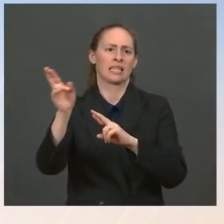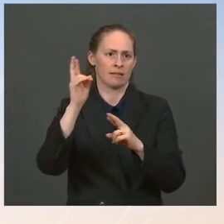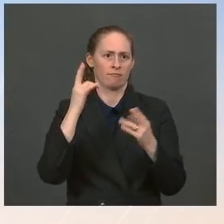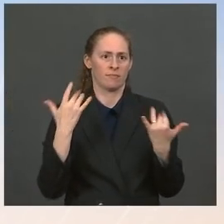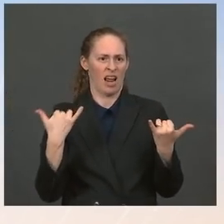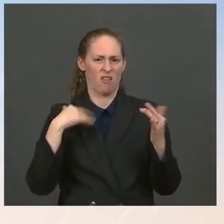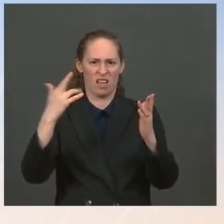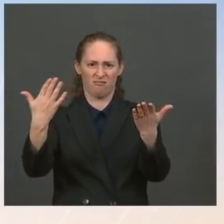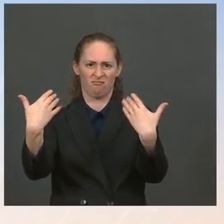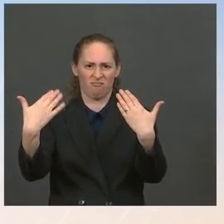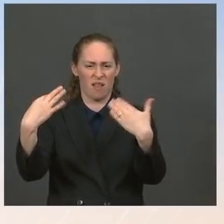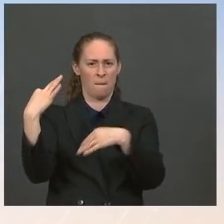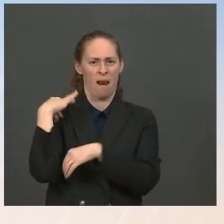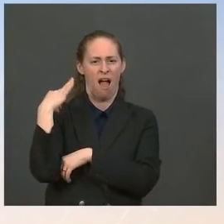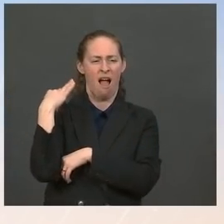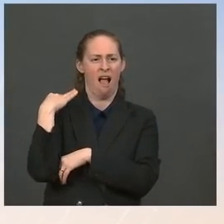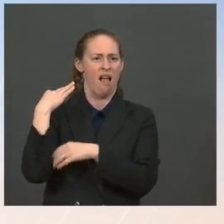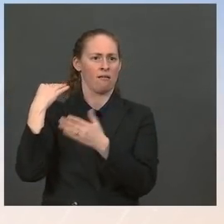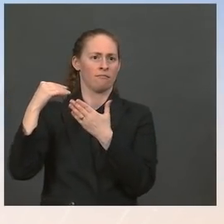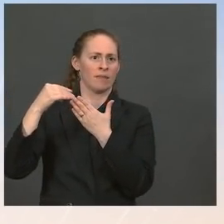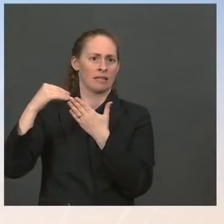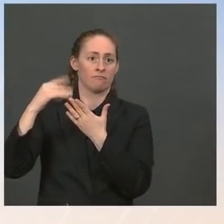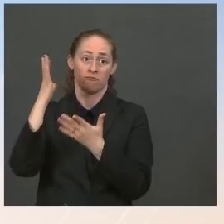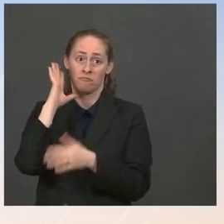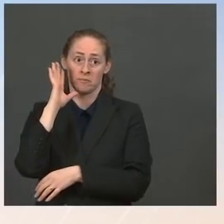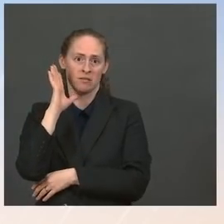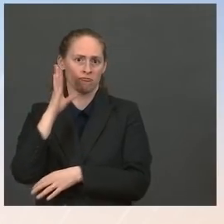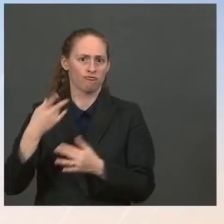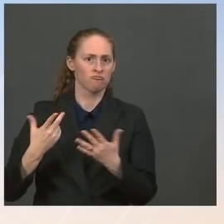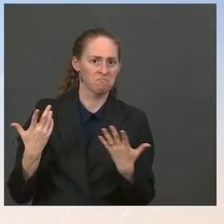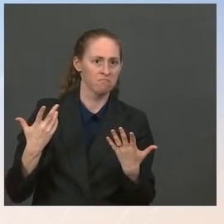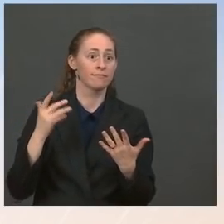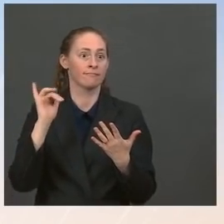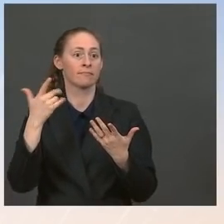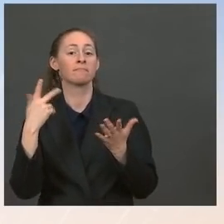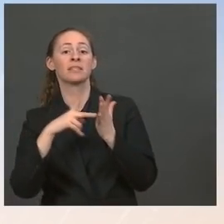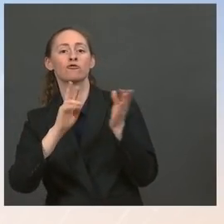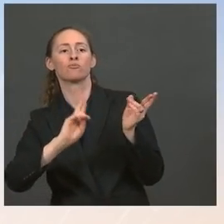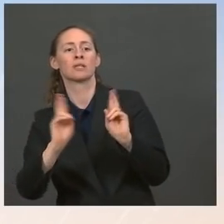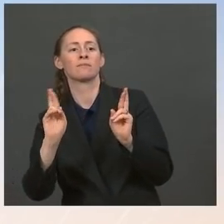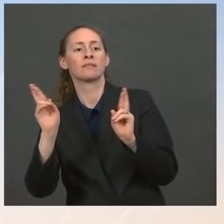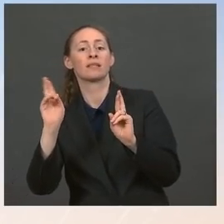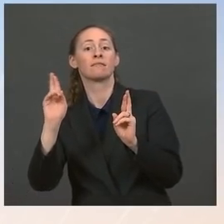we will, in very short order, be working on next year's. And you'll see a notice go out. But, again, some things we need to stand up